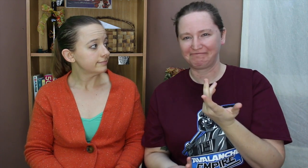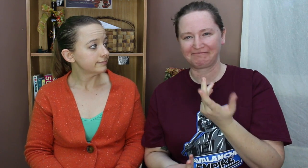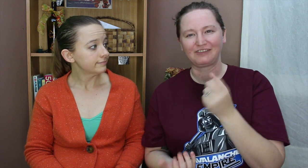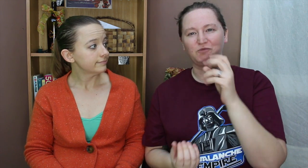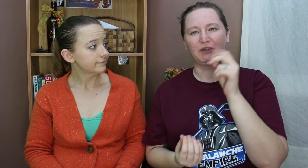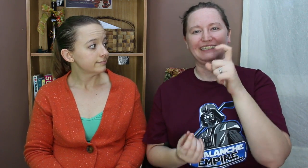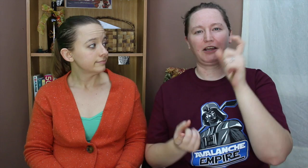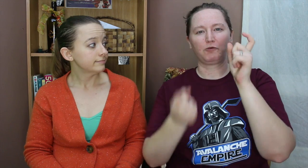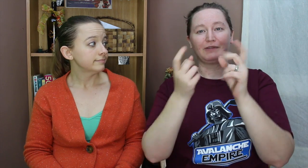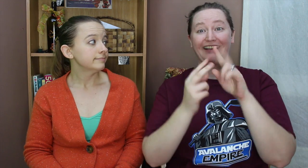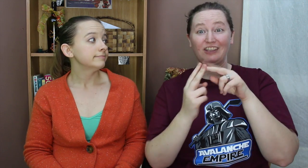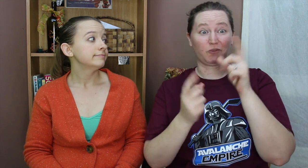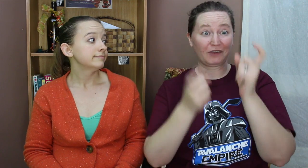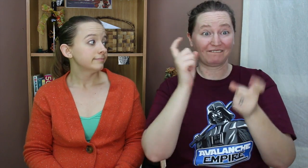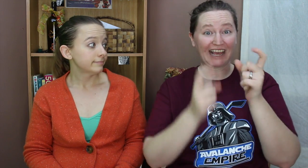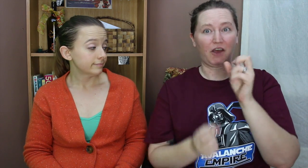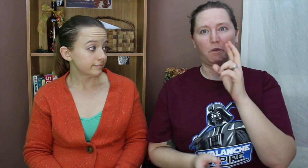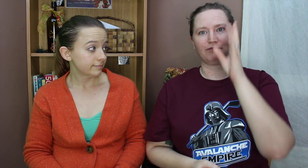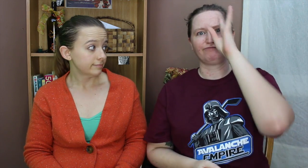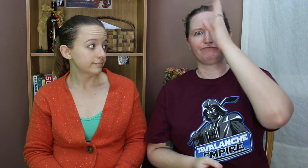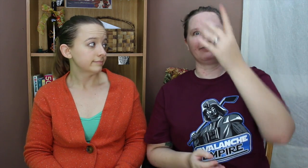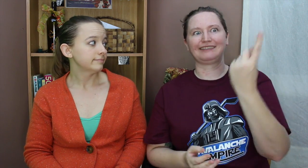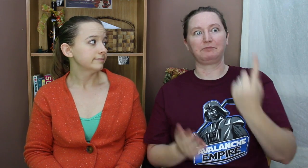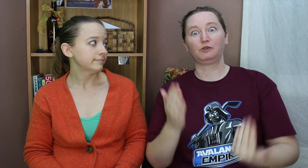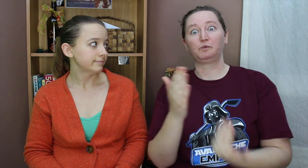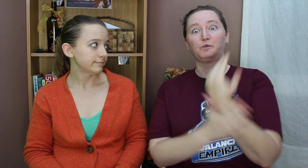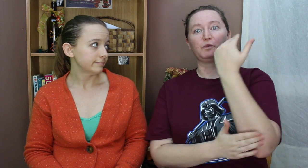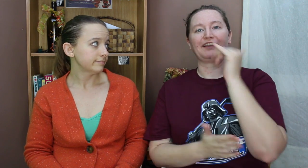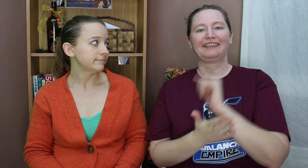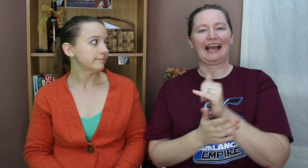to match what our needs are. So either it's need to be a revision or